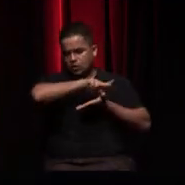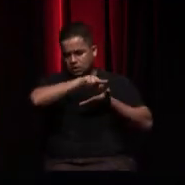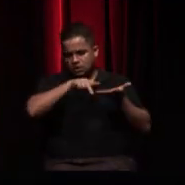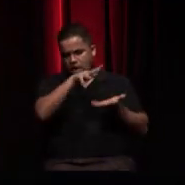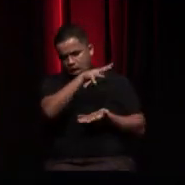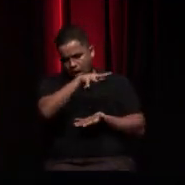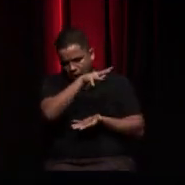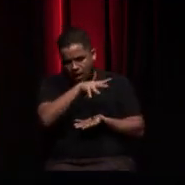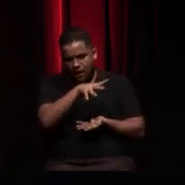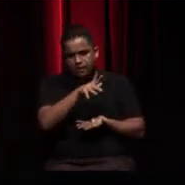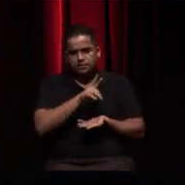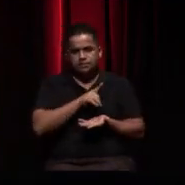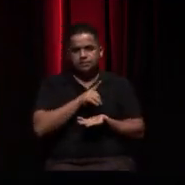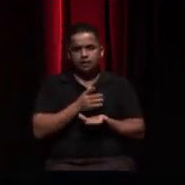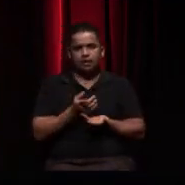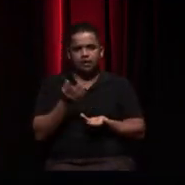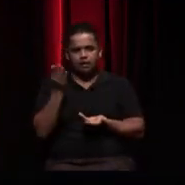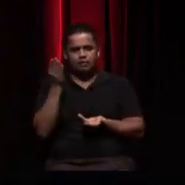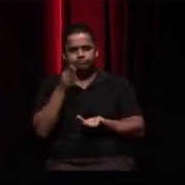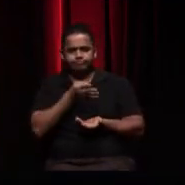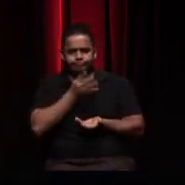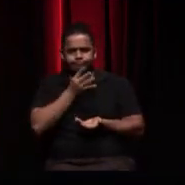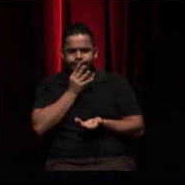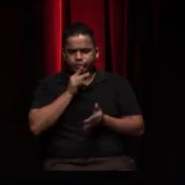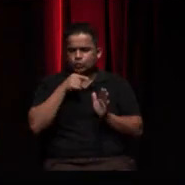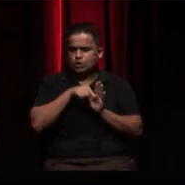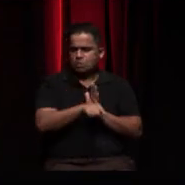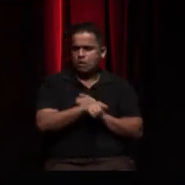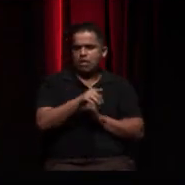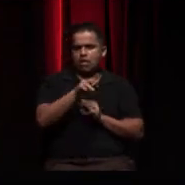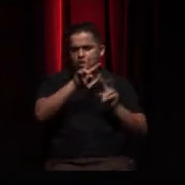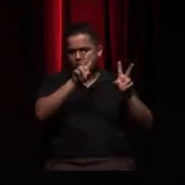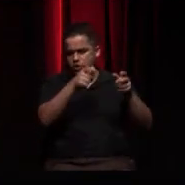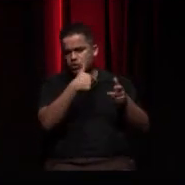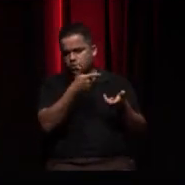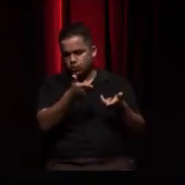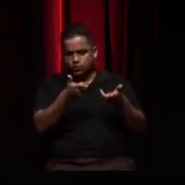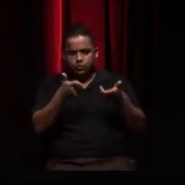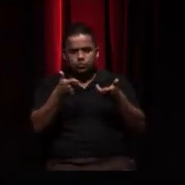that have expertise and talk to qualified audiences,